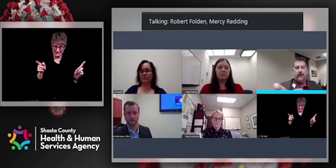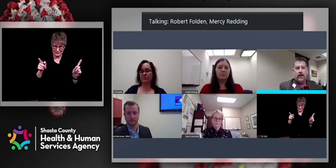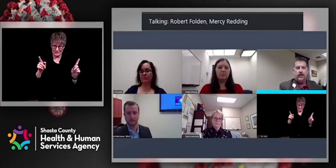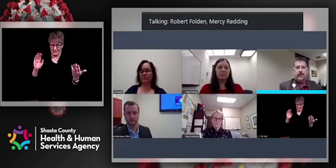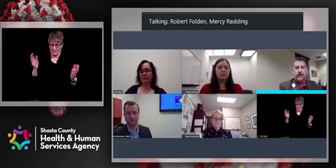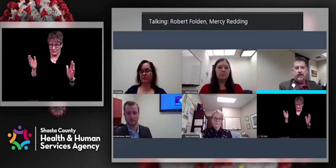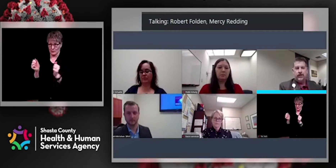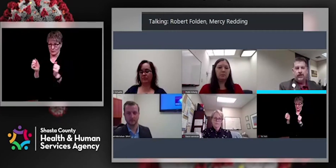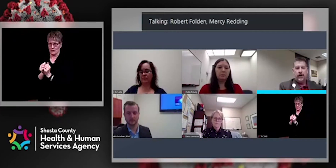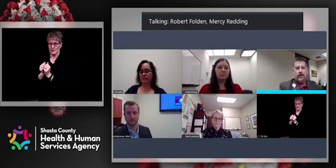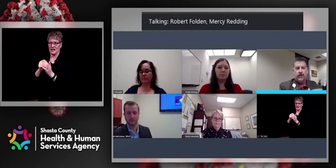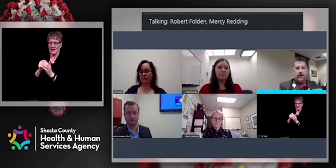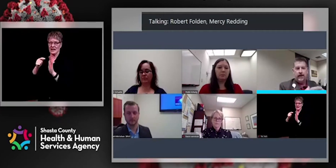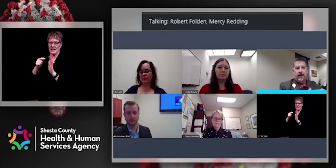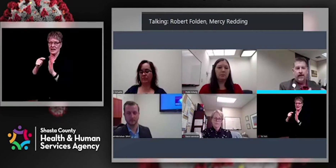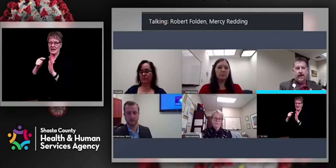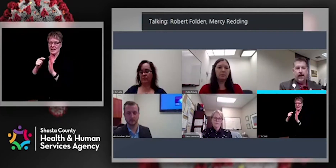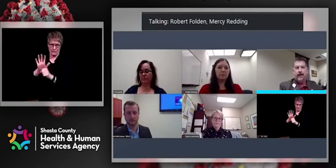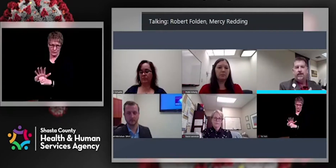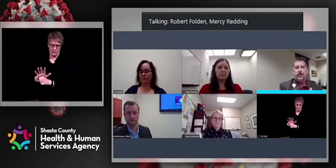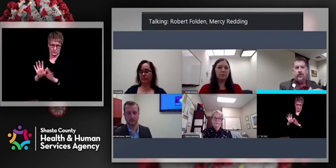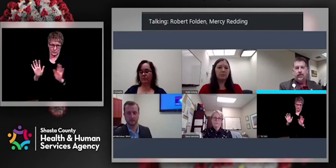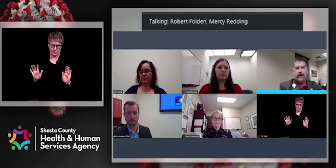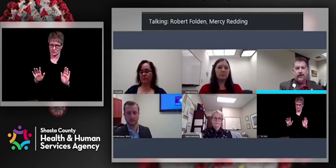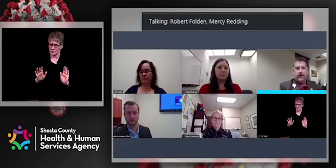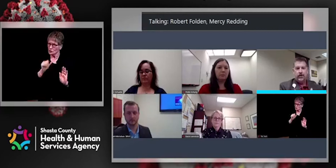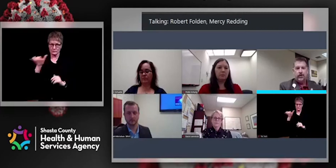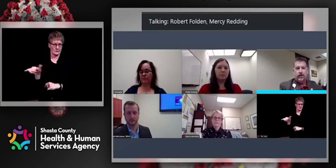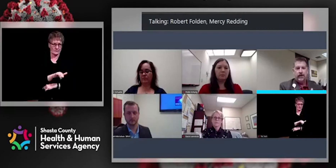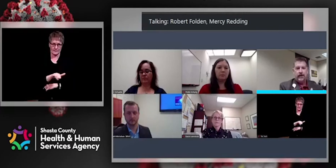In the context of this question, ICU beds are usually